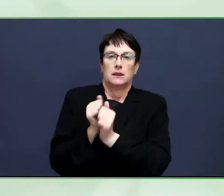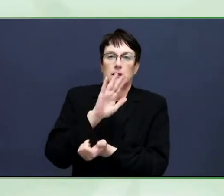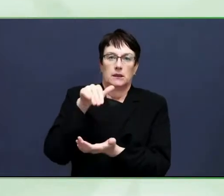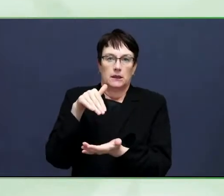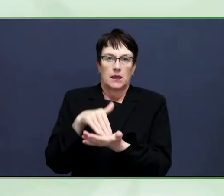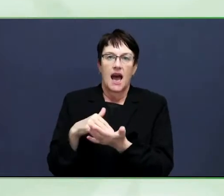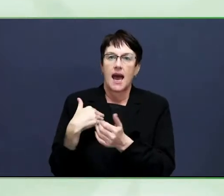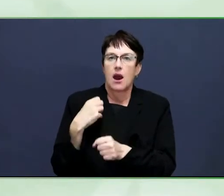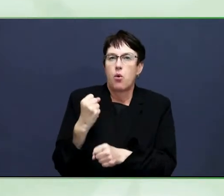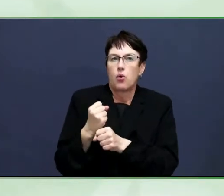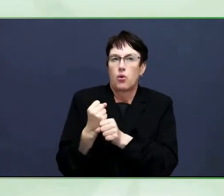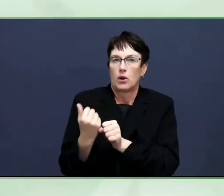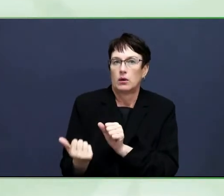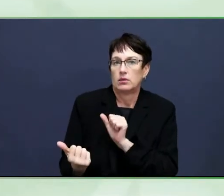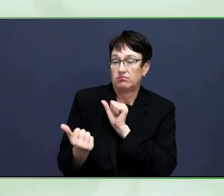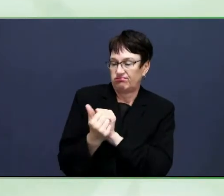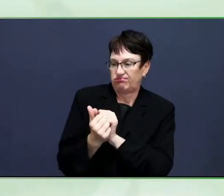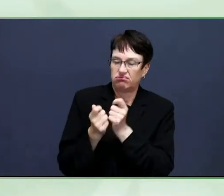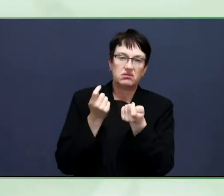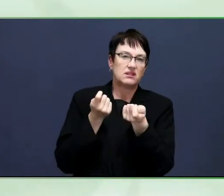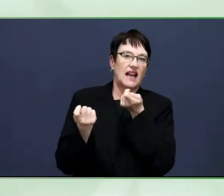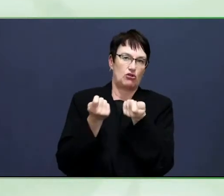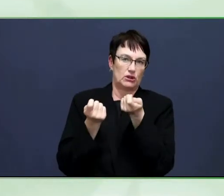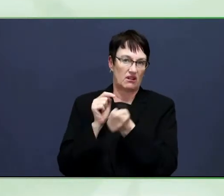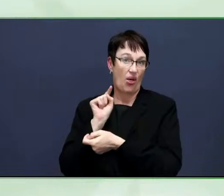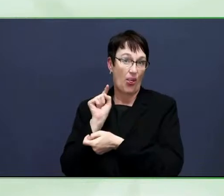Over the years it's been incredible to see what she has done with that.